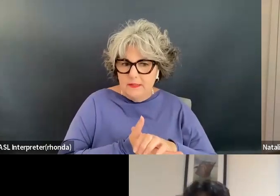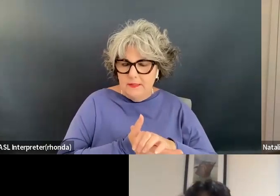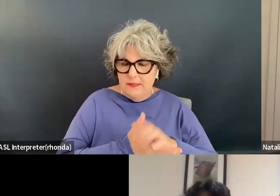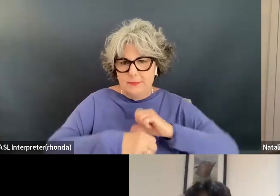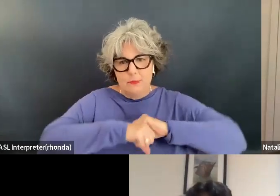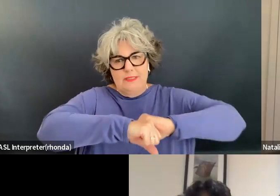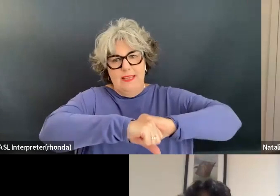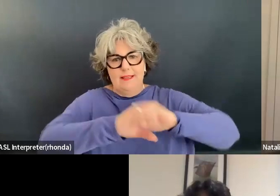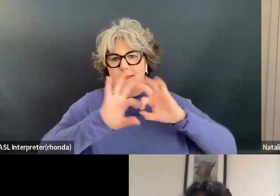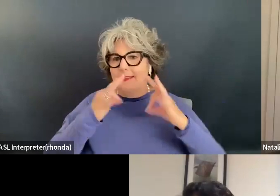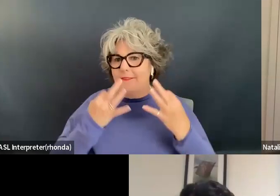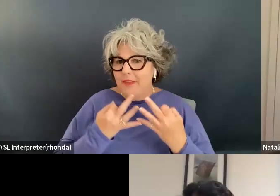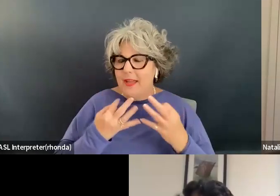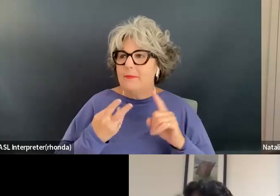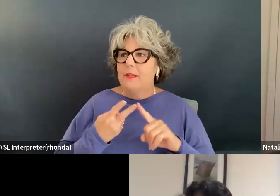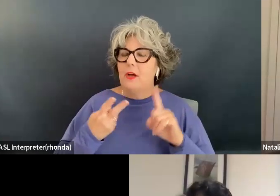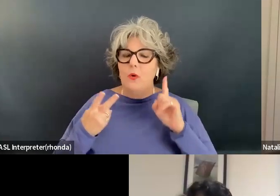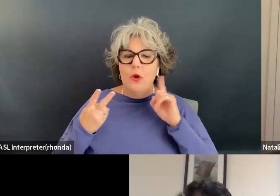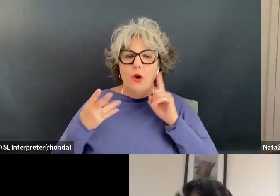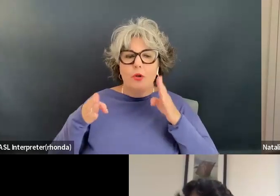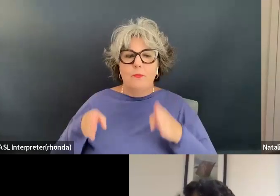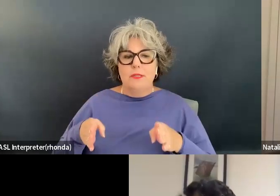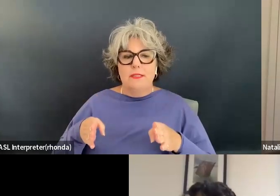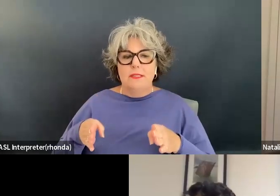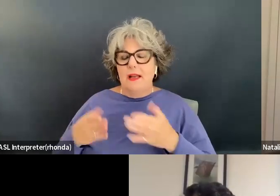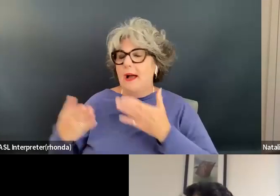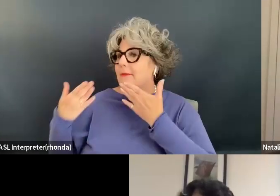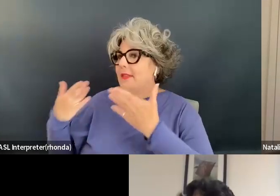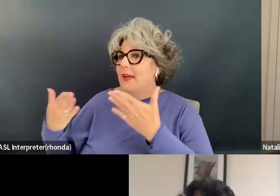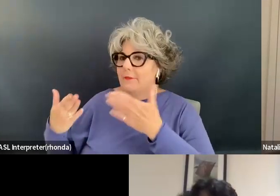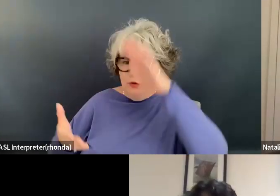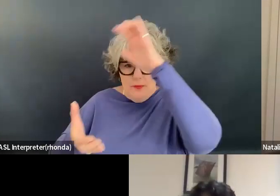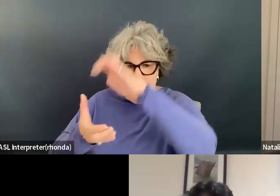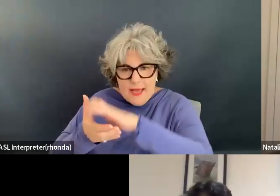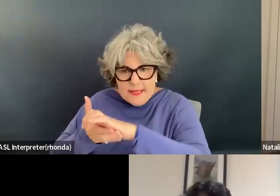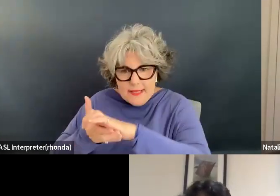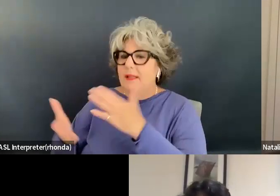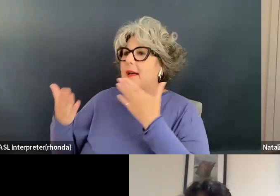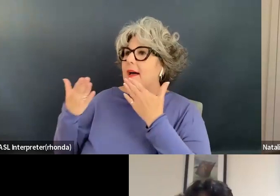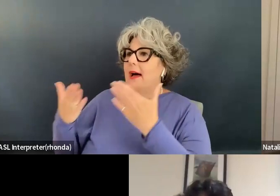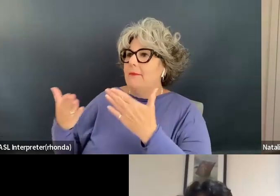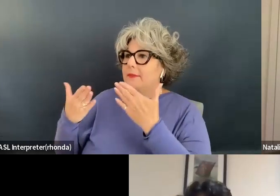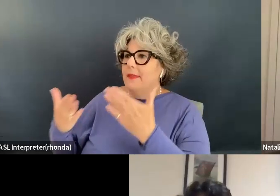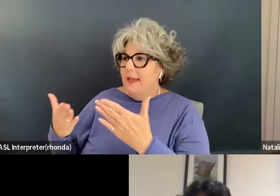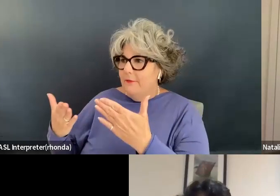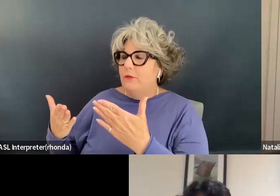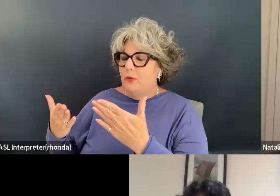Or how many times we have heard that someone is saying that I'm thankful to my husband or my father